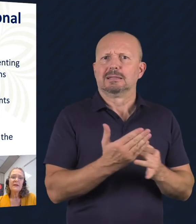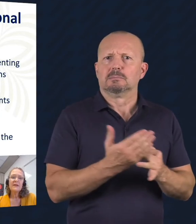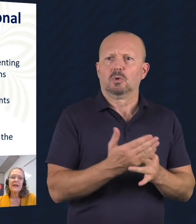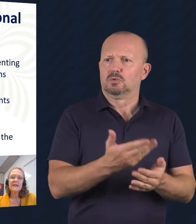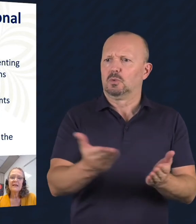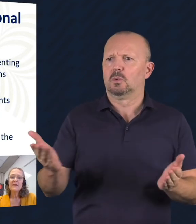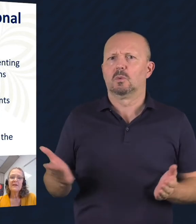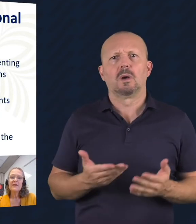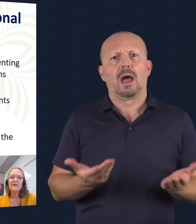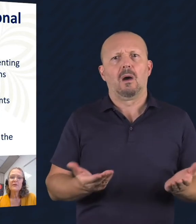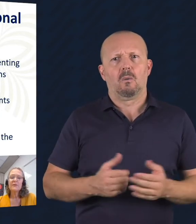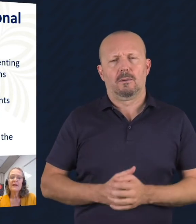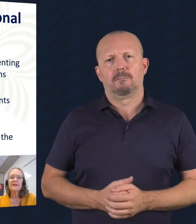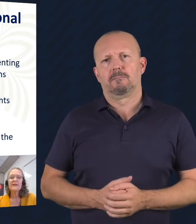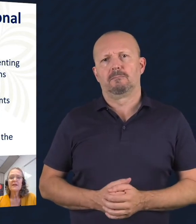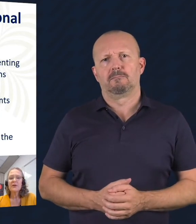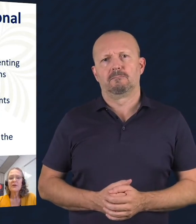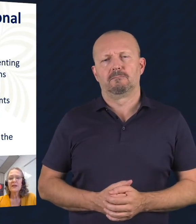as data to the digital humanities community.